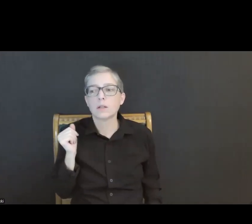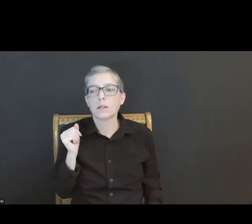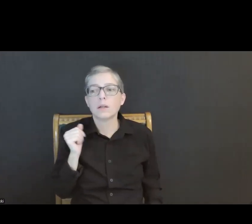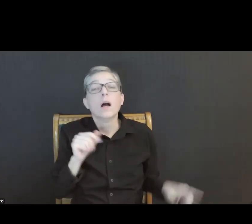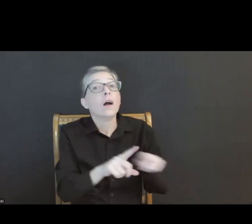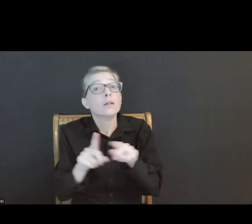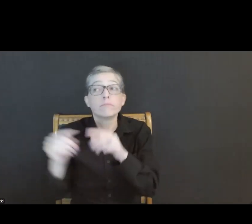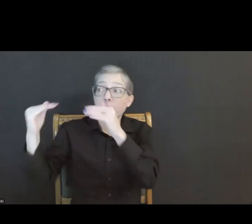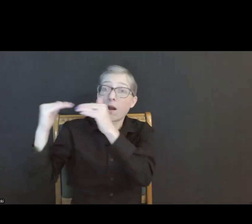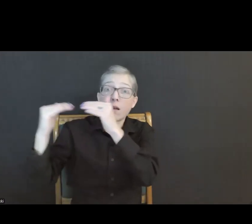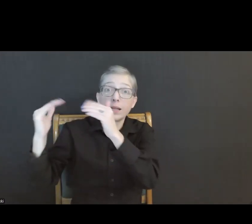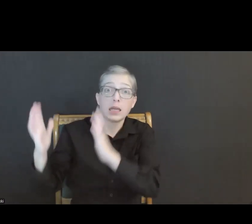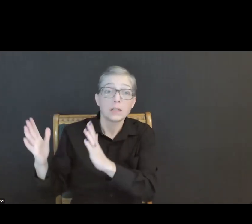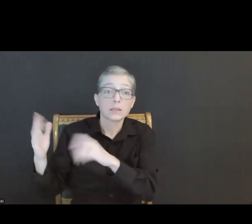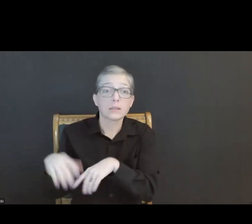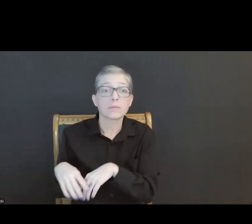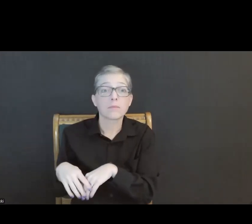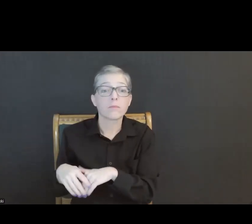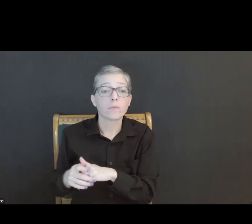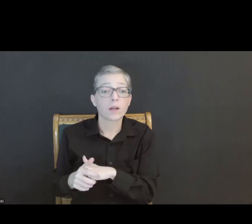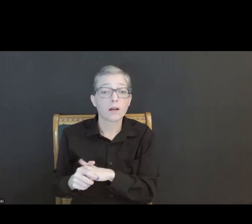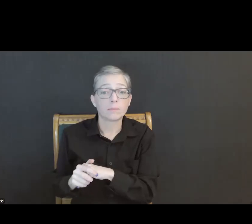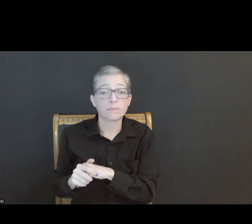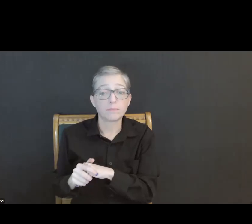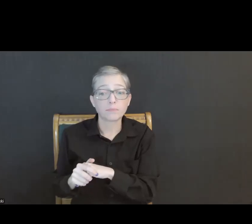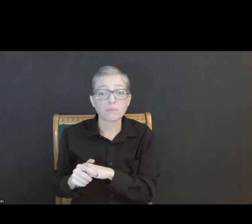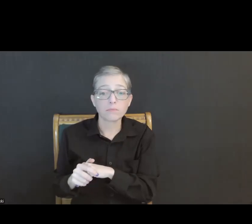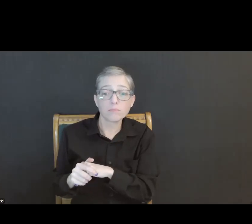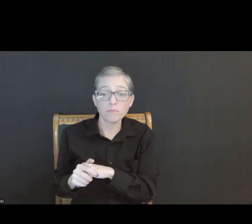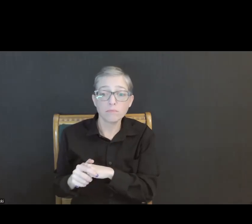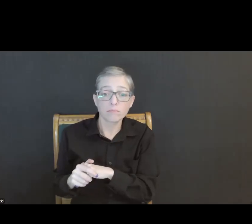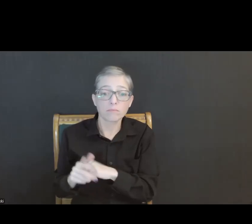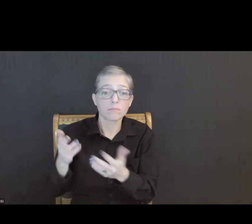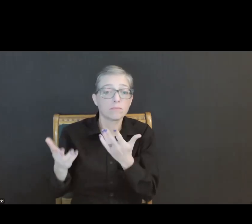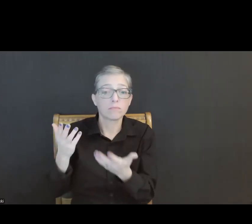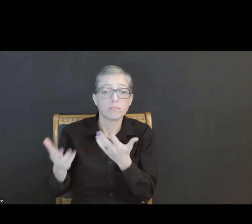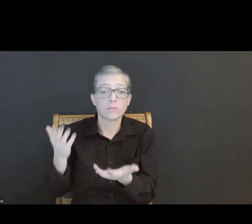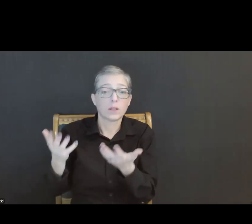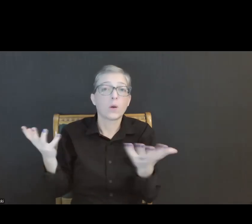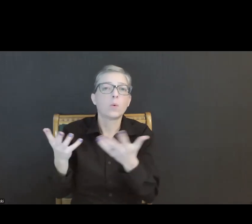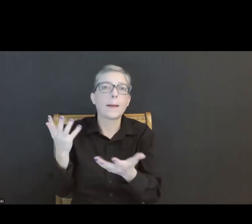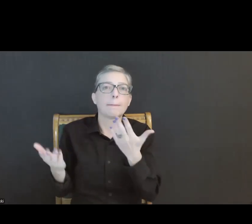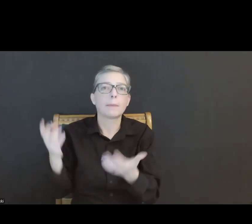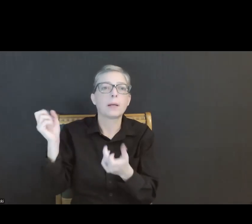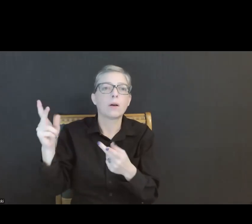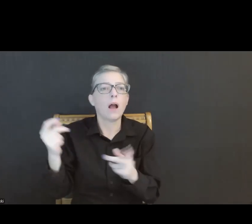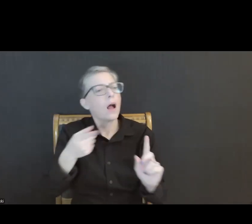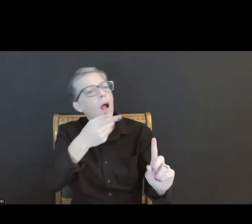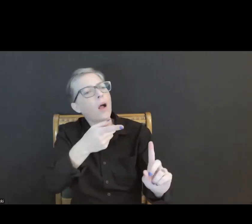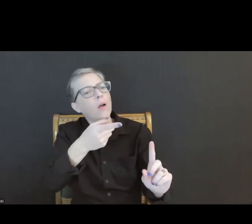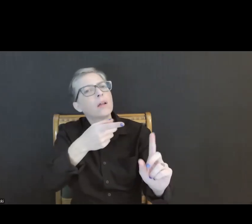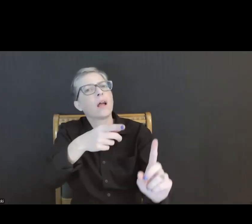know what what might be okay um like oh so and so looks okay you know being able to offer each other